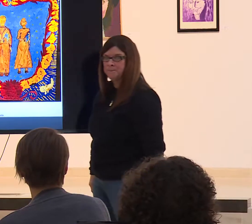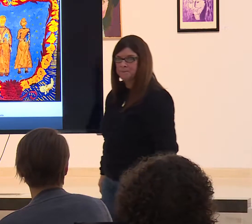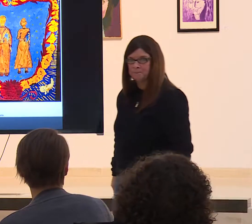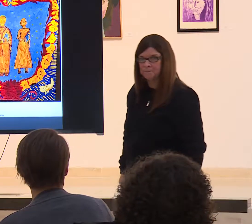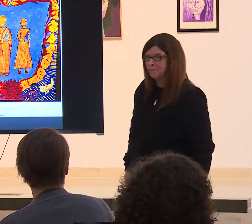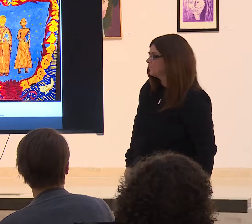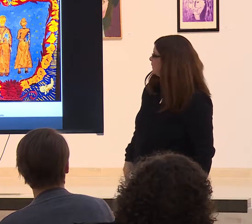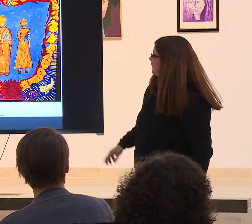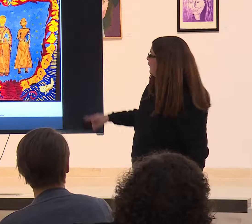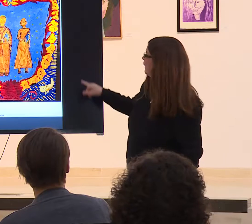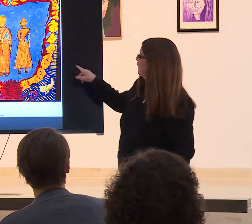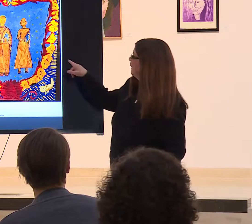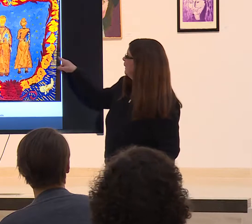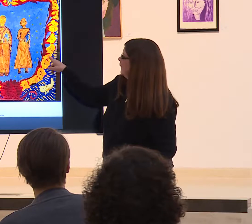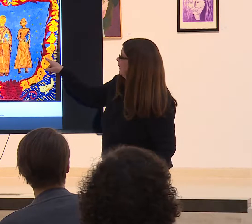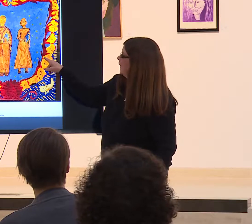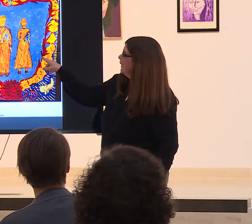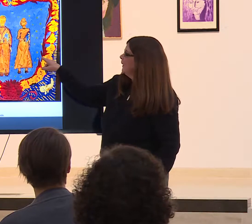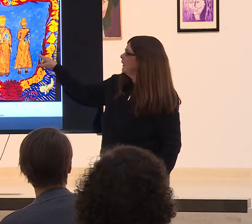It's beautiful.